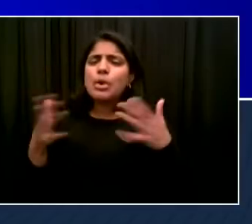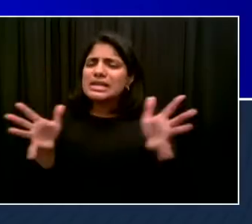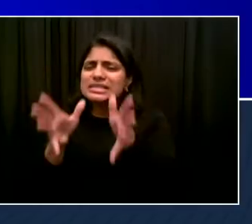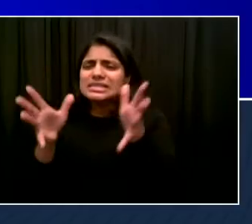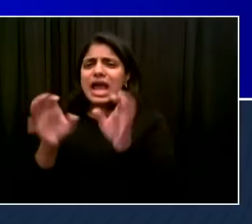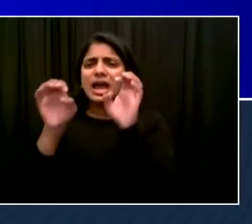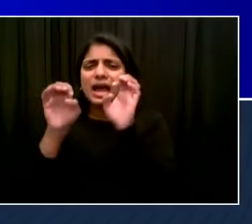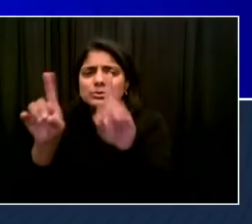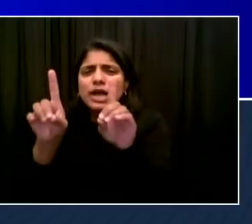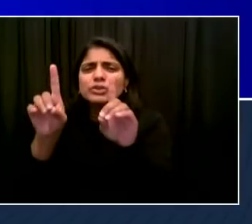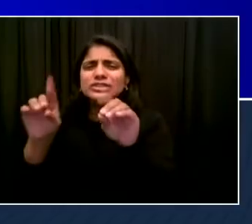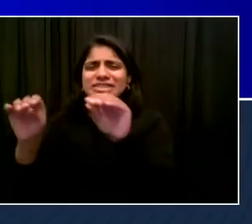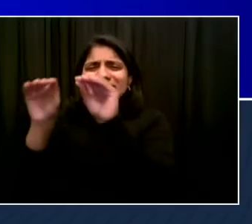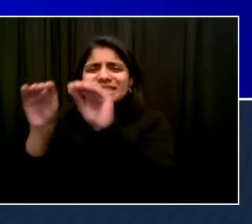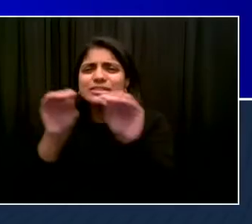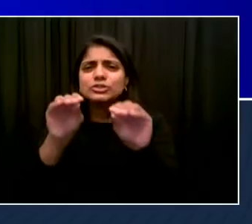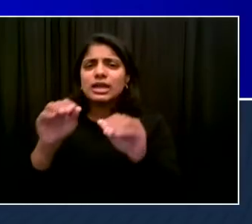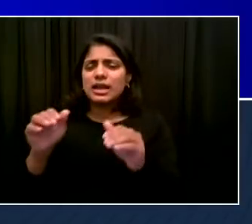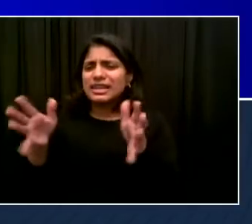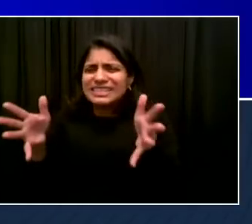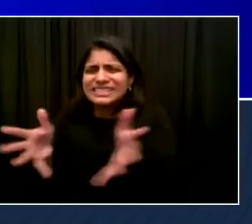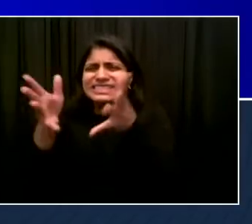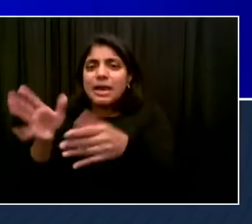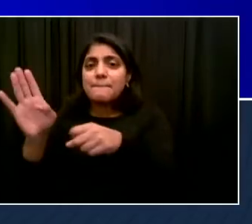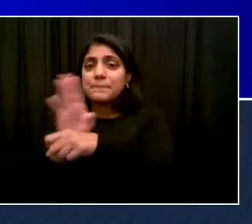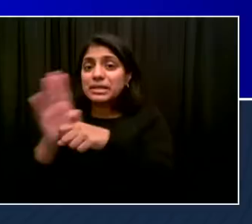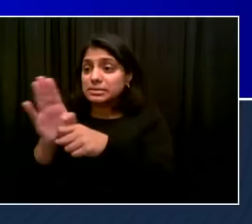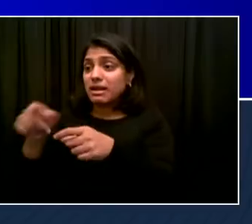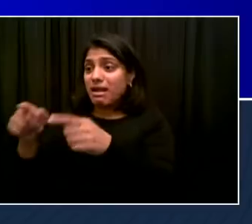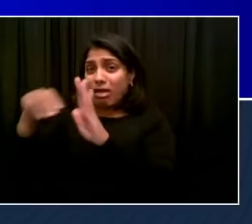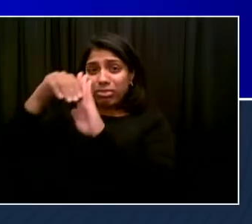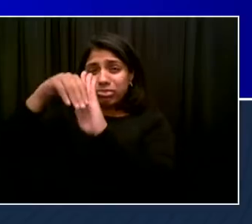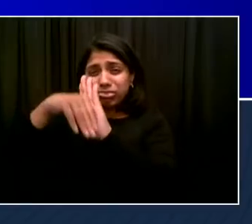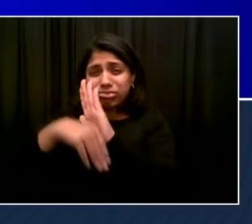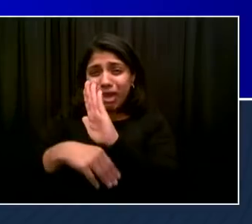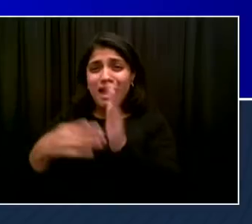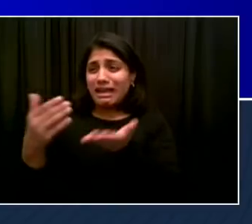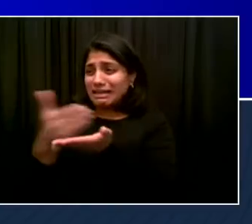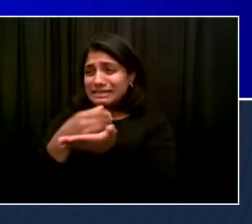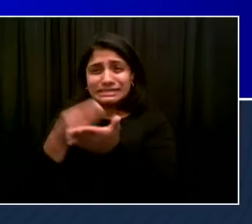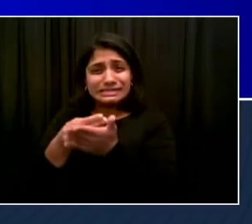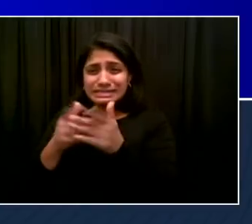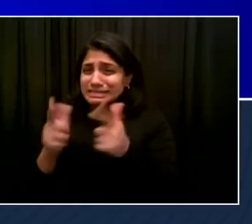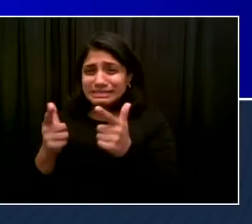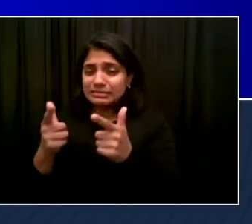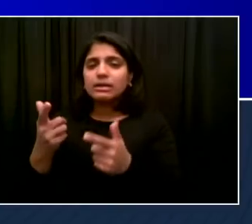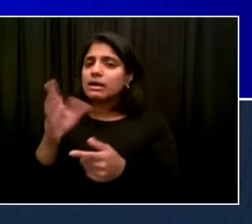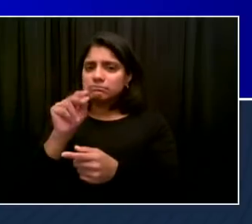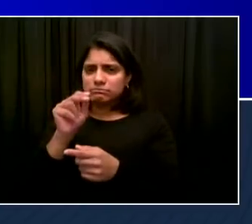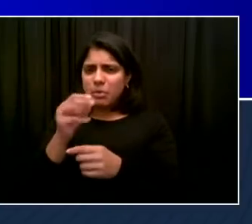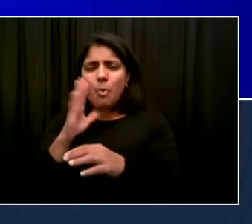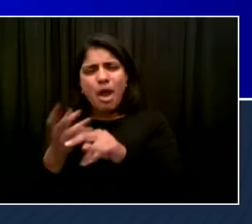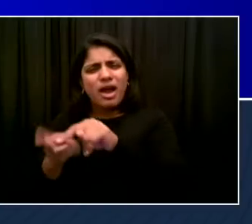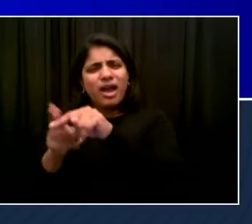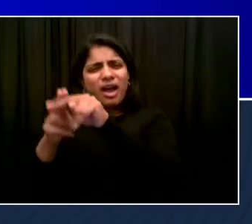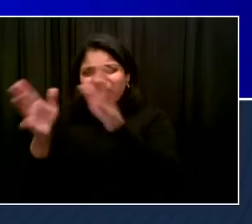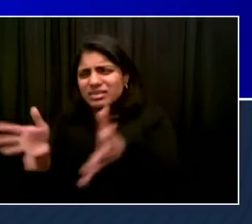COMPLIANCE. IF WE FIND A PROBLEM WE SIMPLY ASKED THE BUSINESS TO ADDRESS IT, FIX